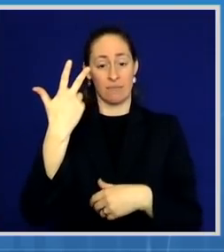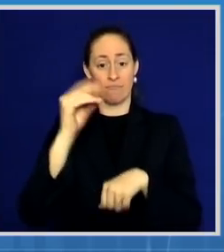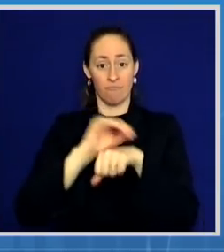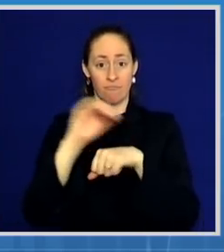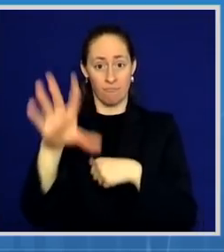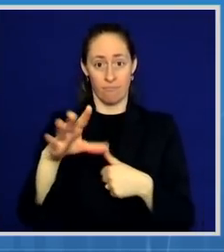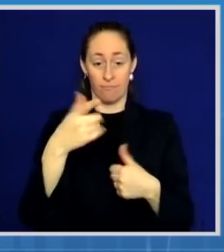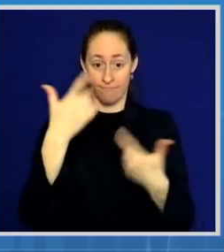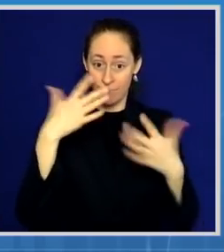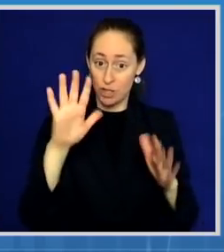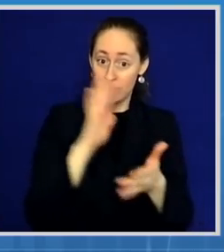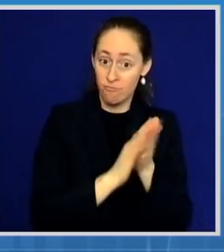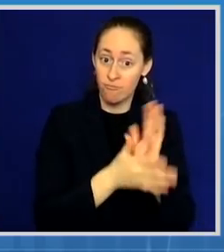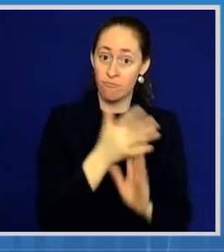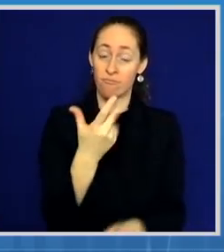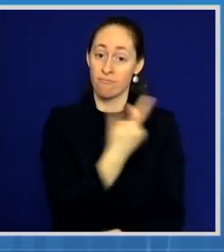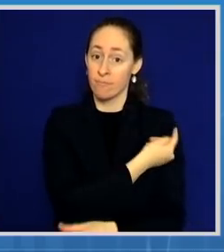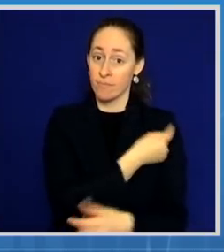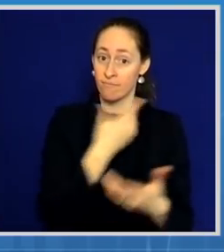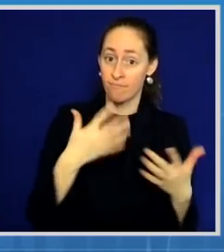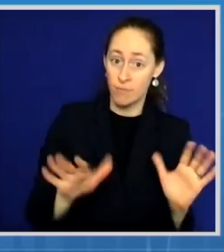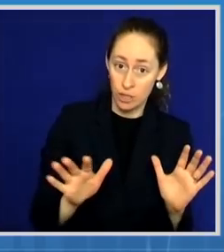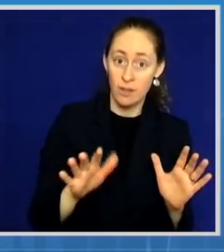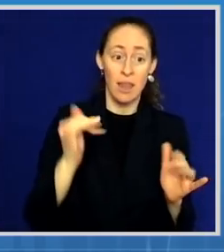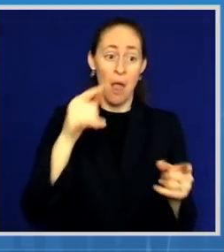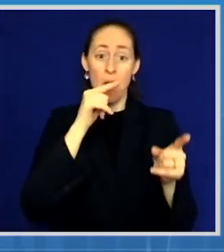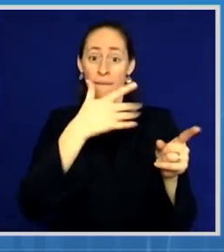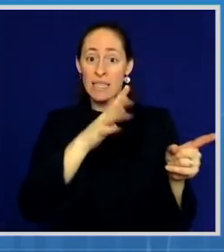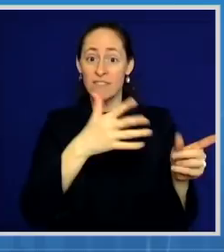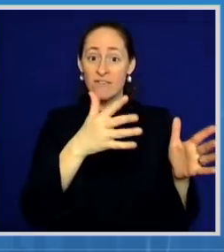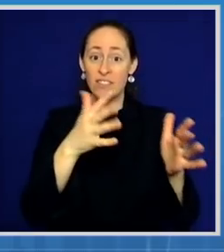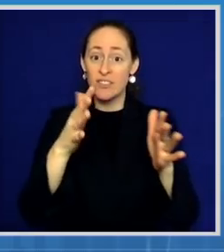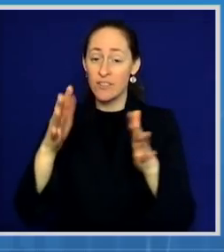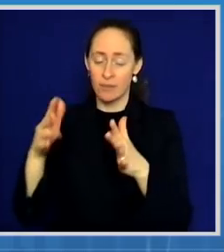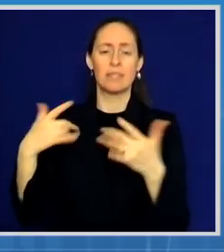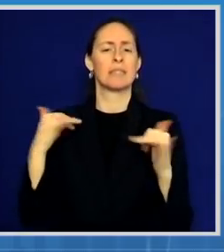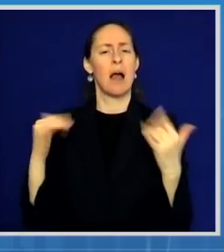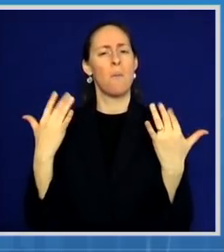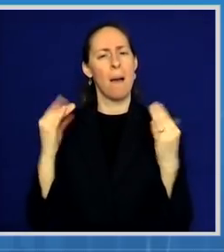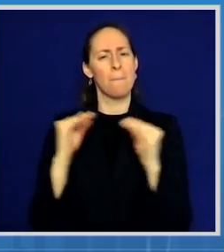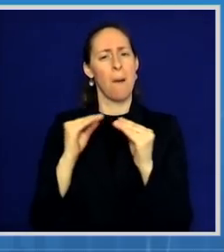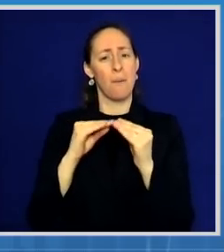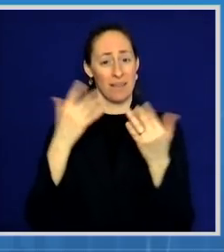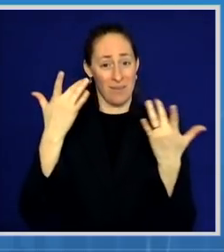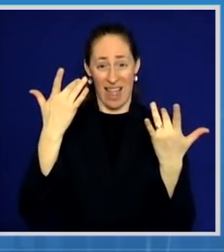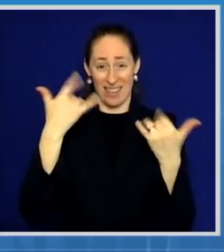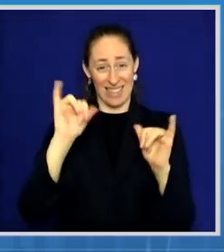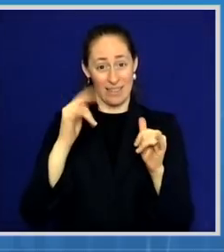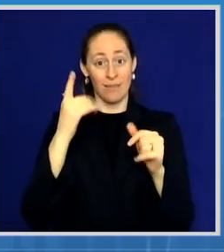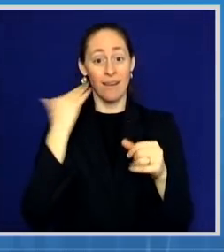and more people get vaccinated. This virus has tricked us before, so I would like to sort of watch